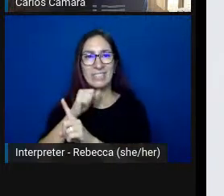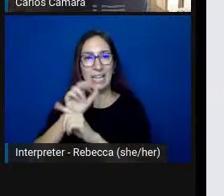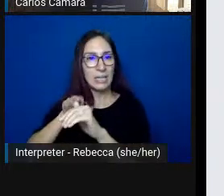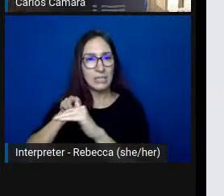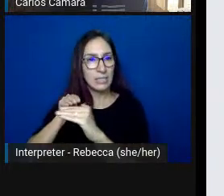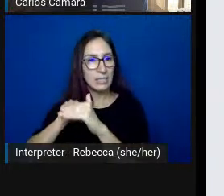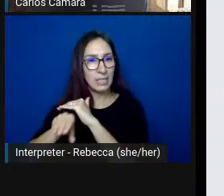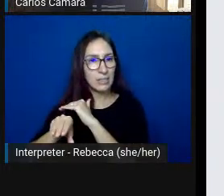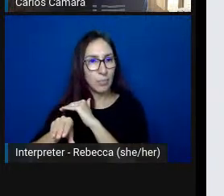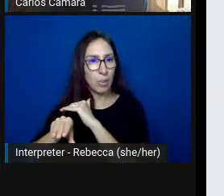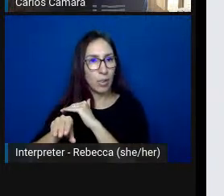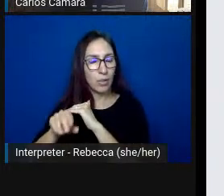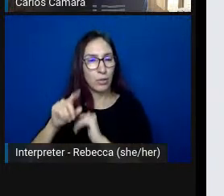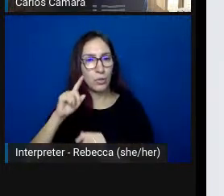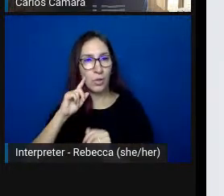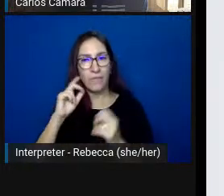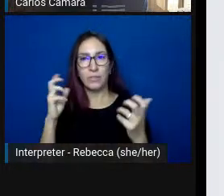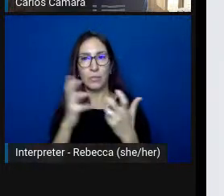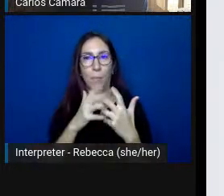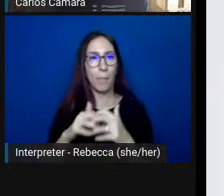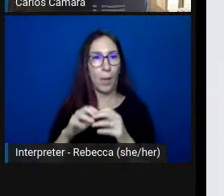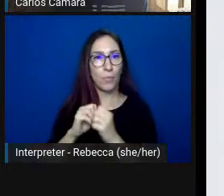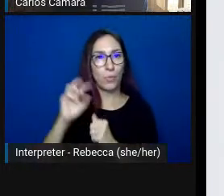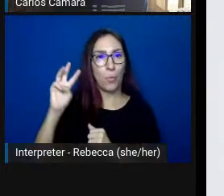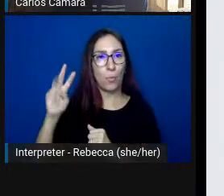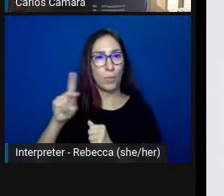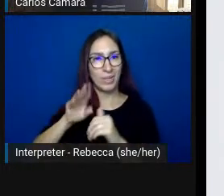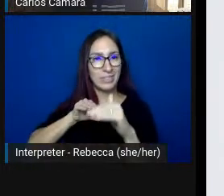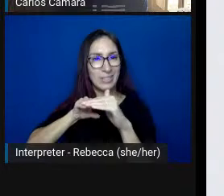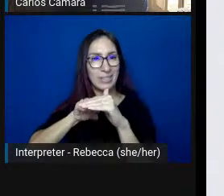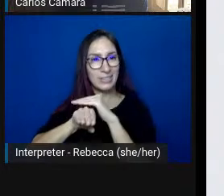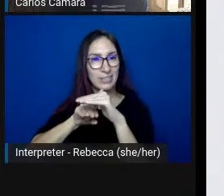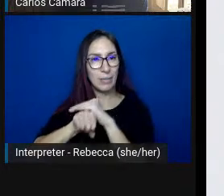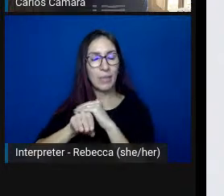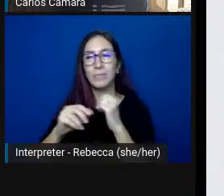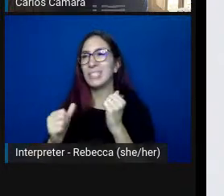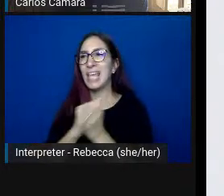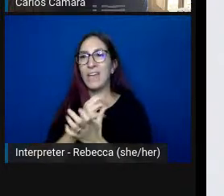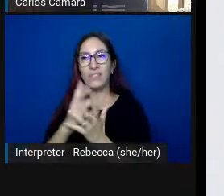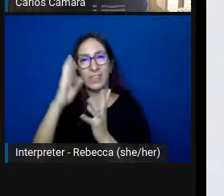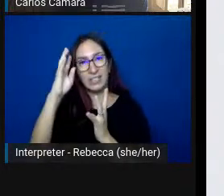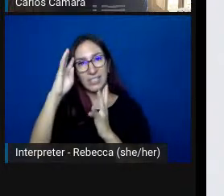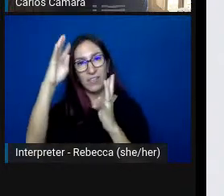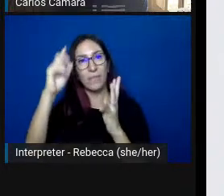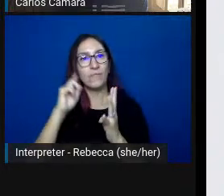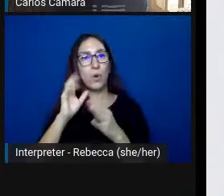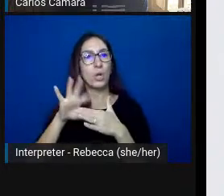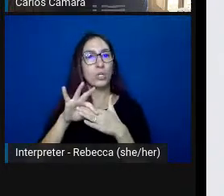or not allow any new integration into WordPress that is not accessible.